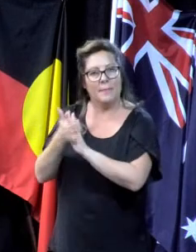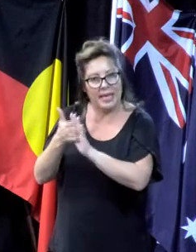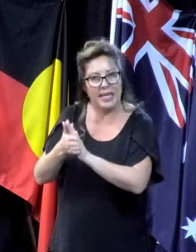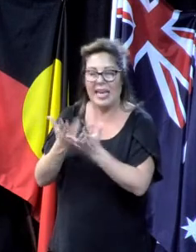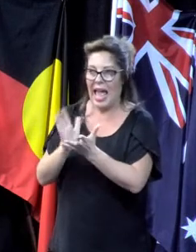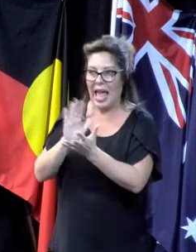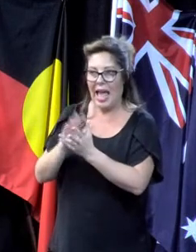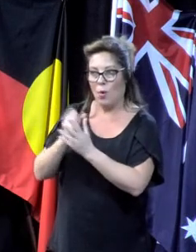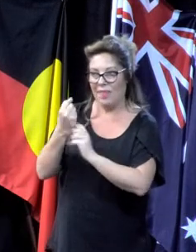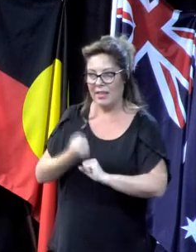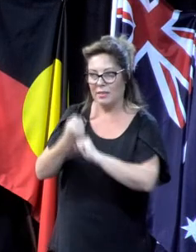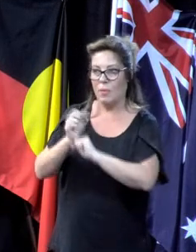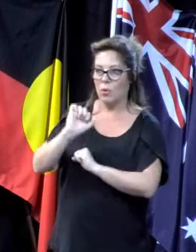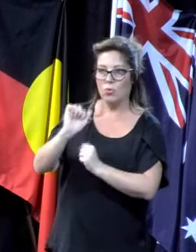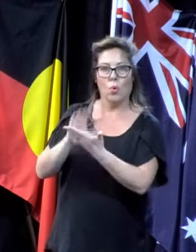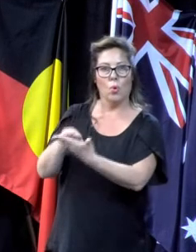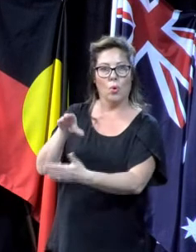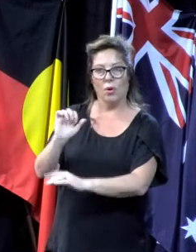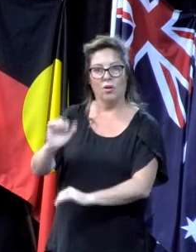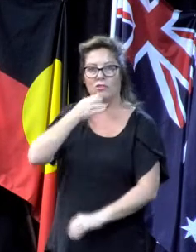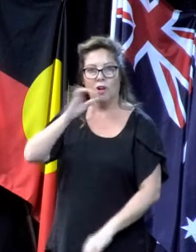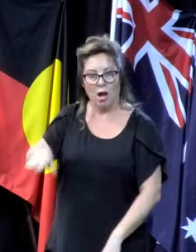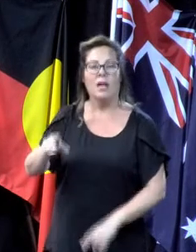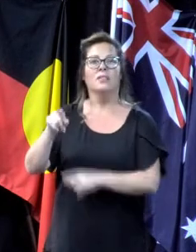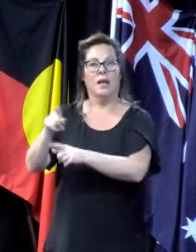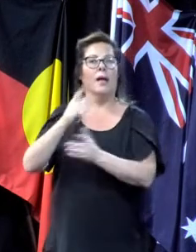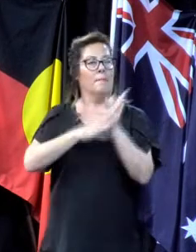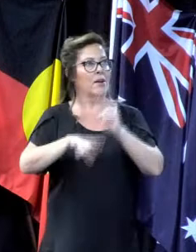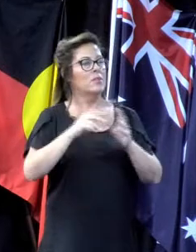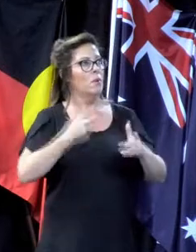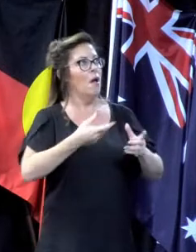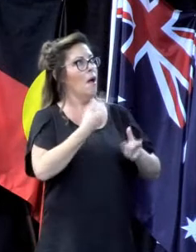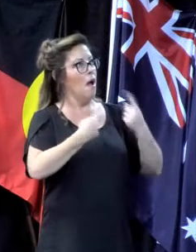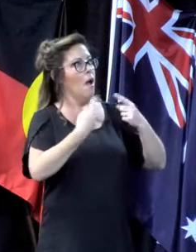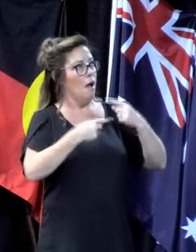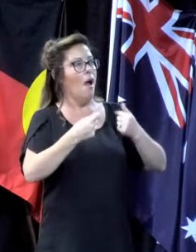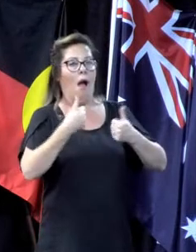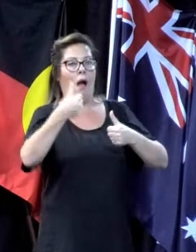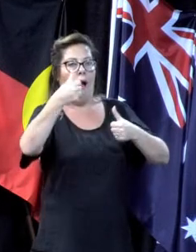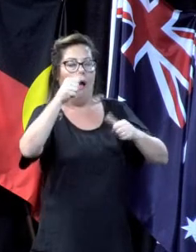is when they become comfortable with understanding that. Thank you. So we’re going to start,